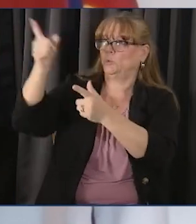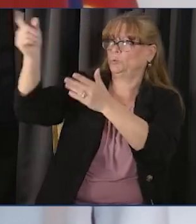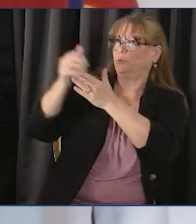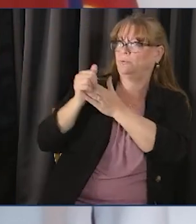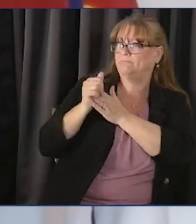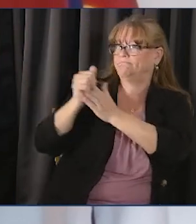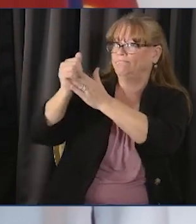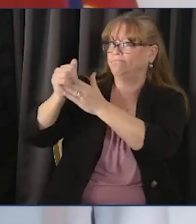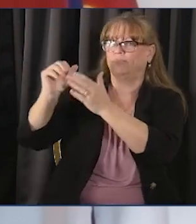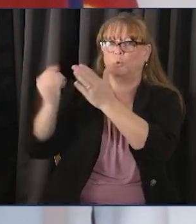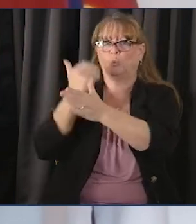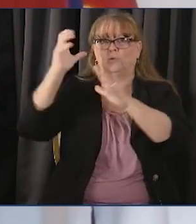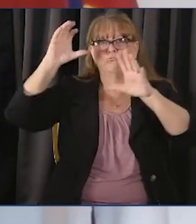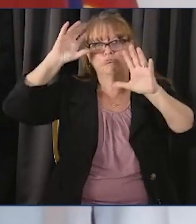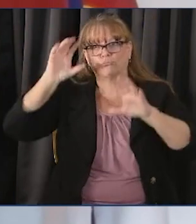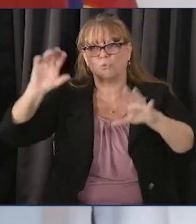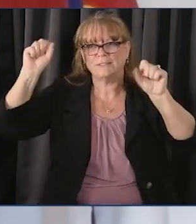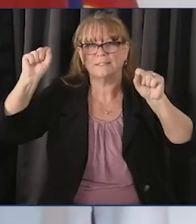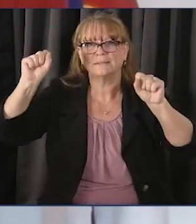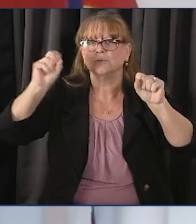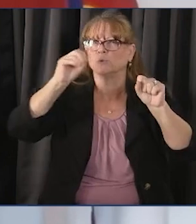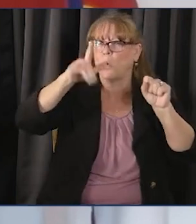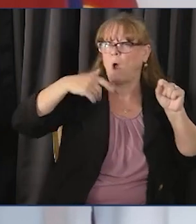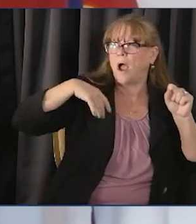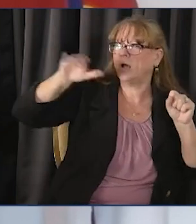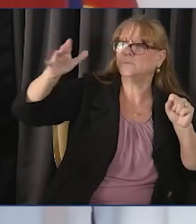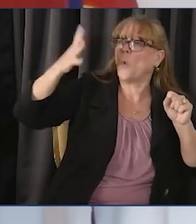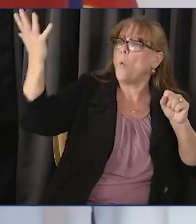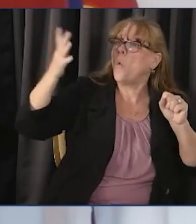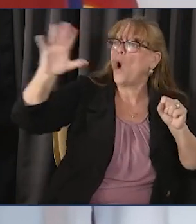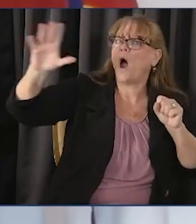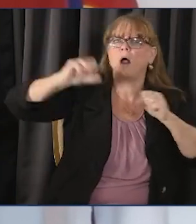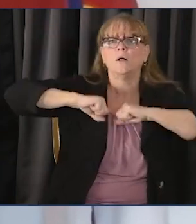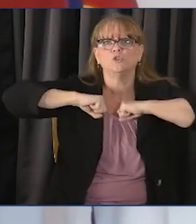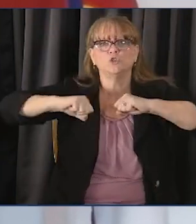the peaceful transition of power is a core tenet of our republic and I was proud to be